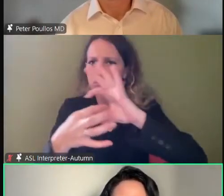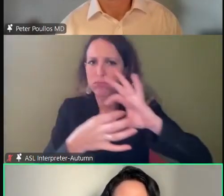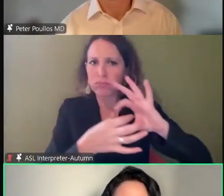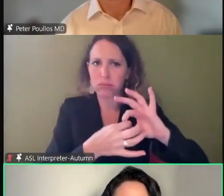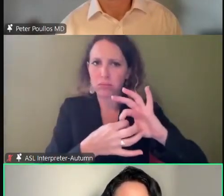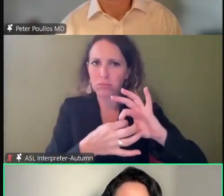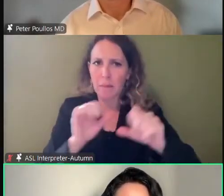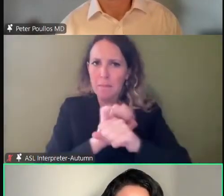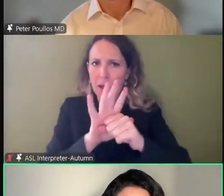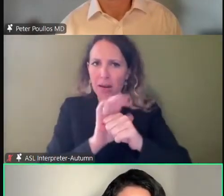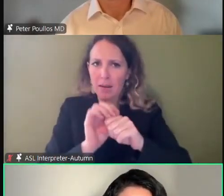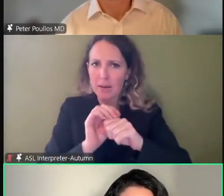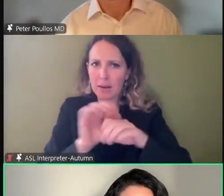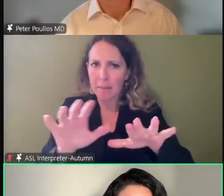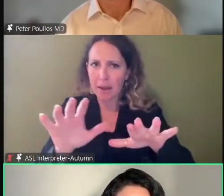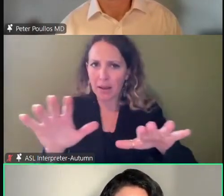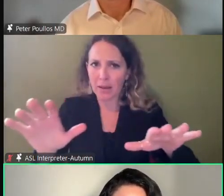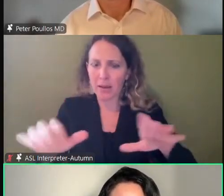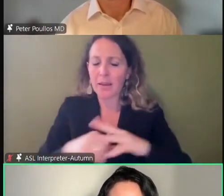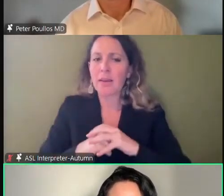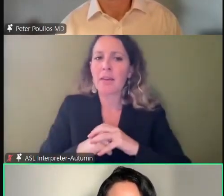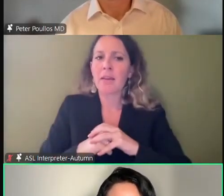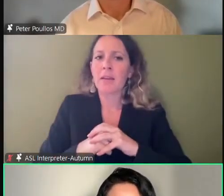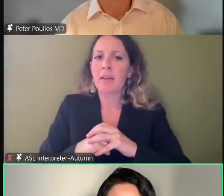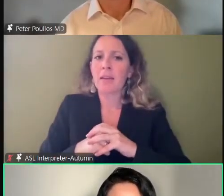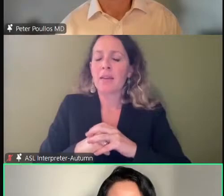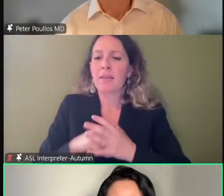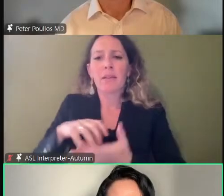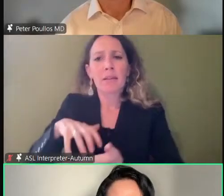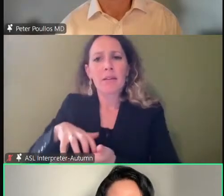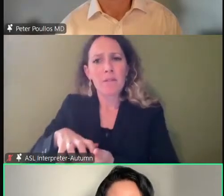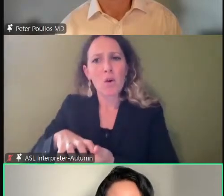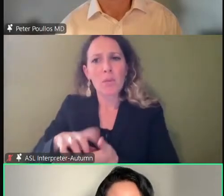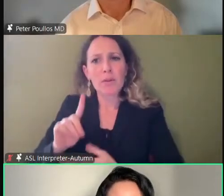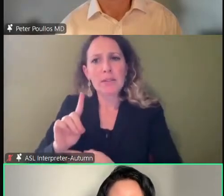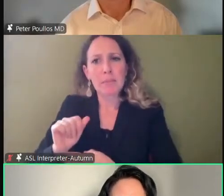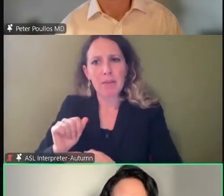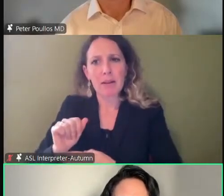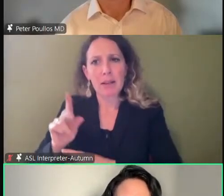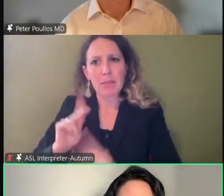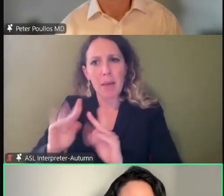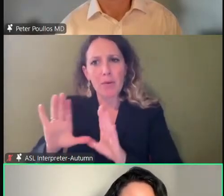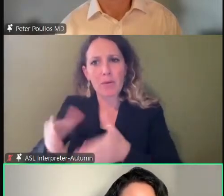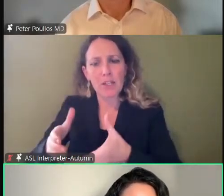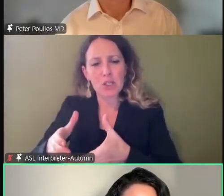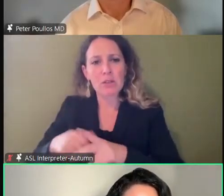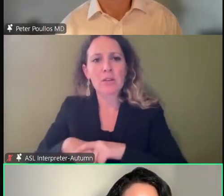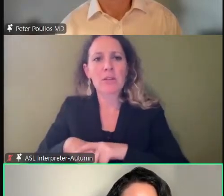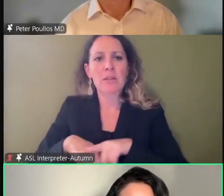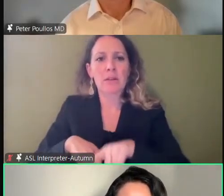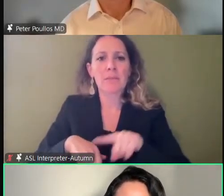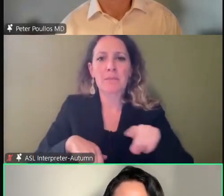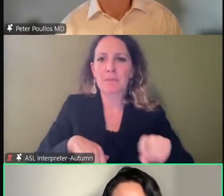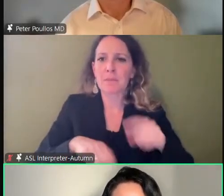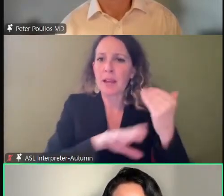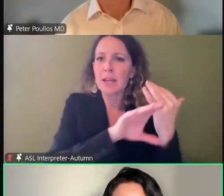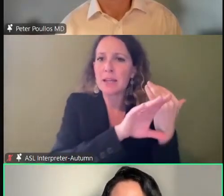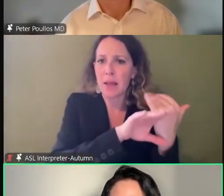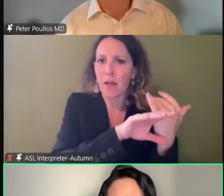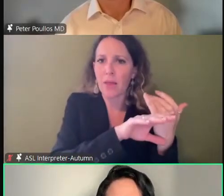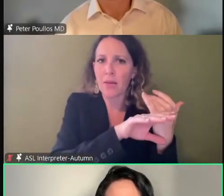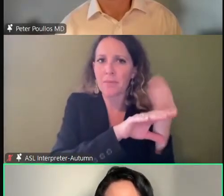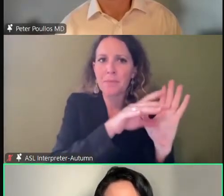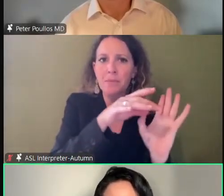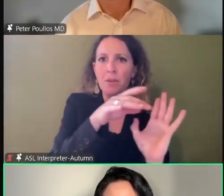the really vulnerable disability population. And telehealth, that we knew needed to be